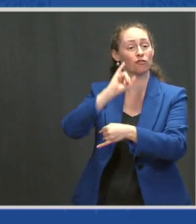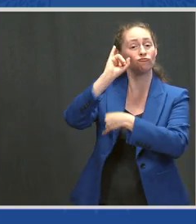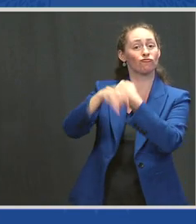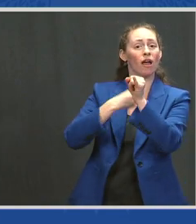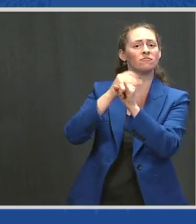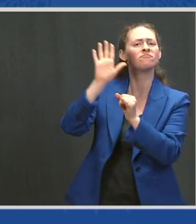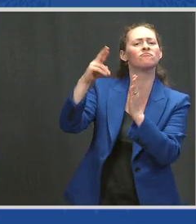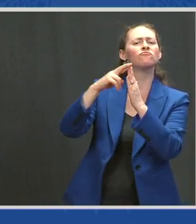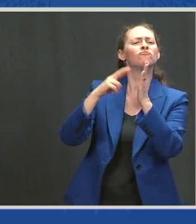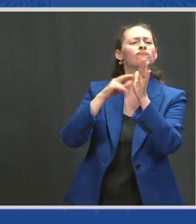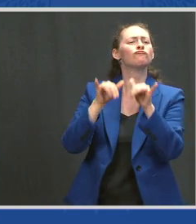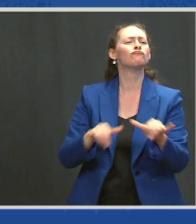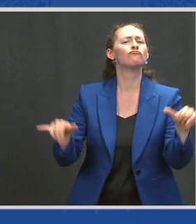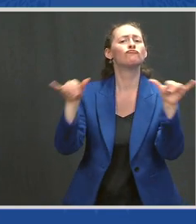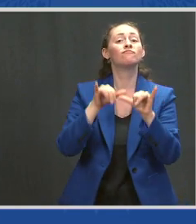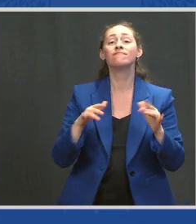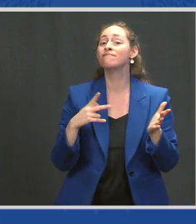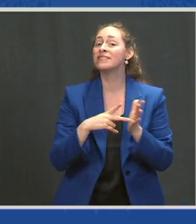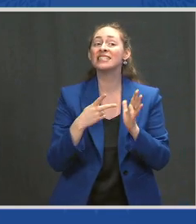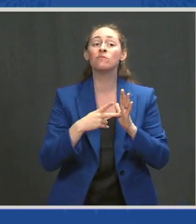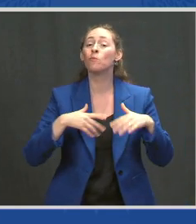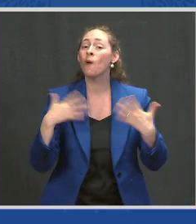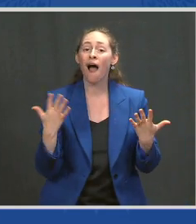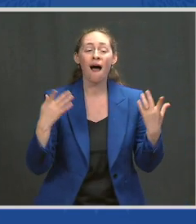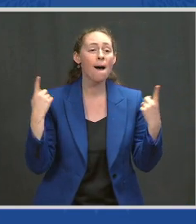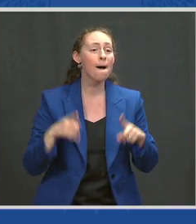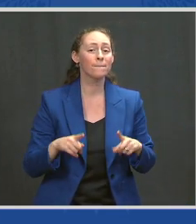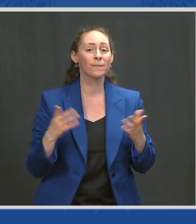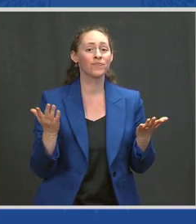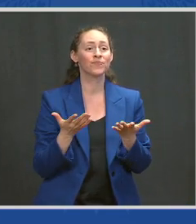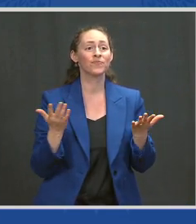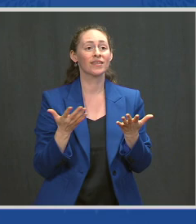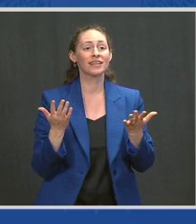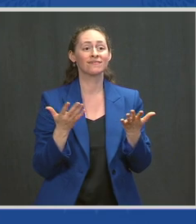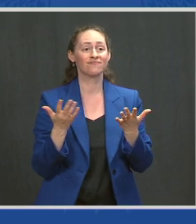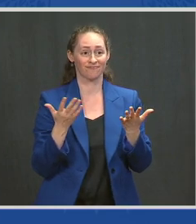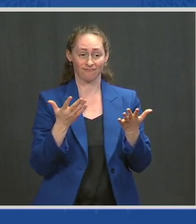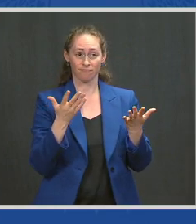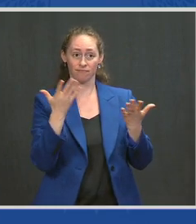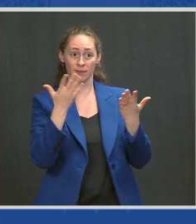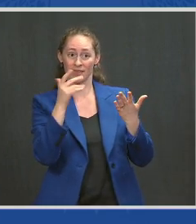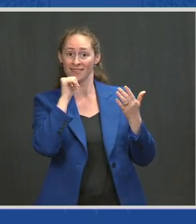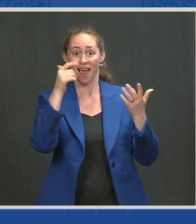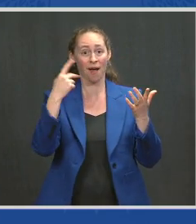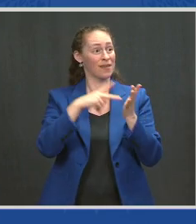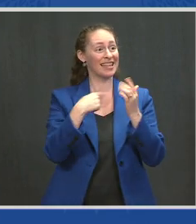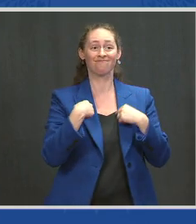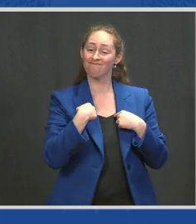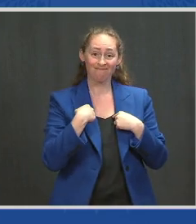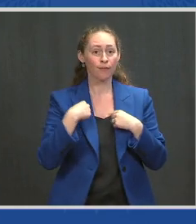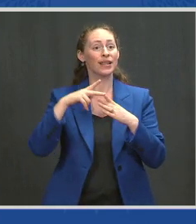That will not -- that only won't it happen with us, it will not happen with other nations. And he kind of talked about that -- didn't he, today?